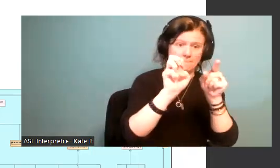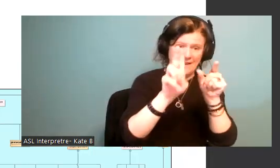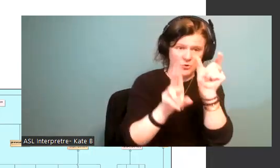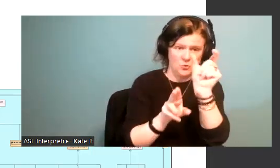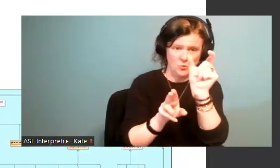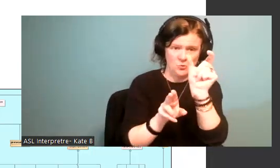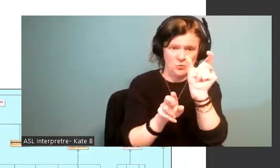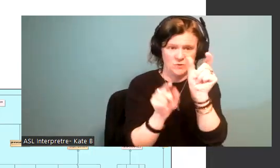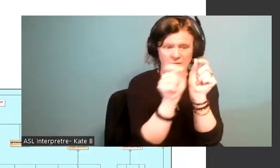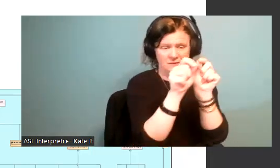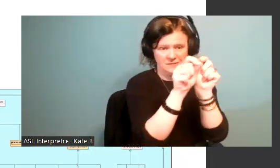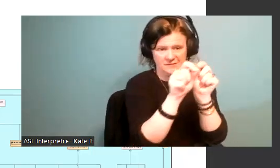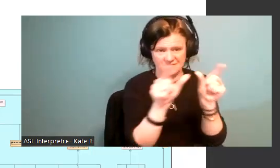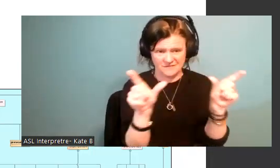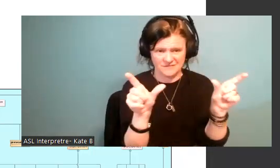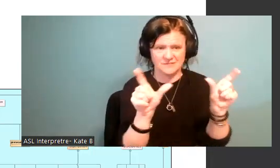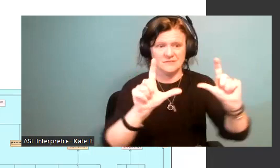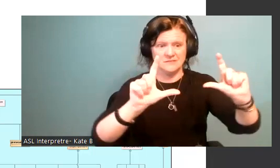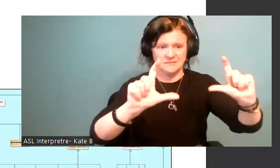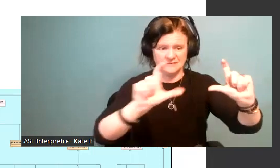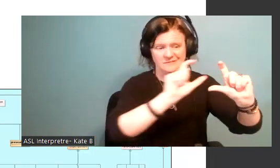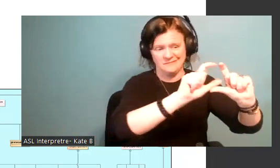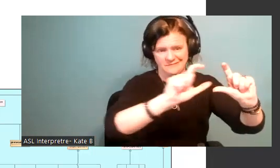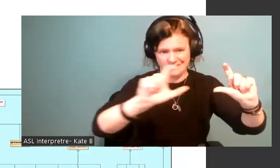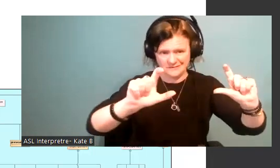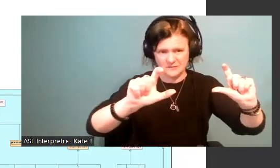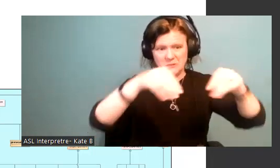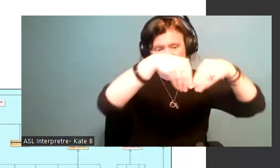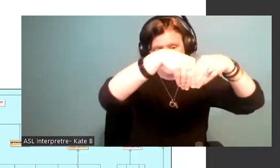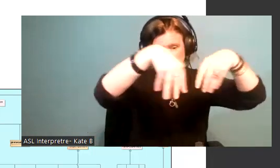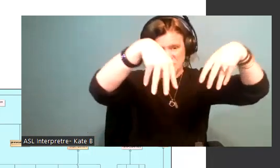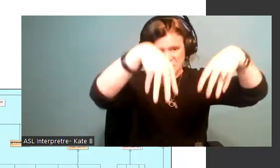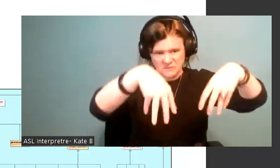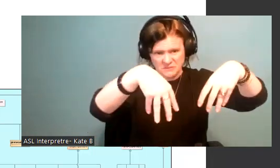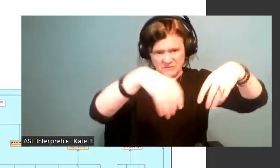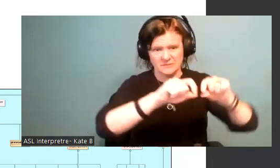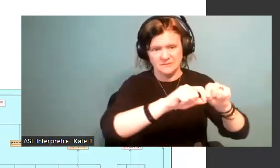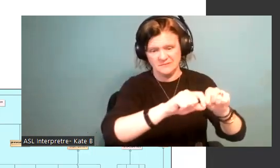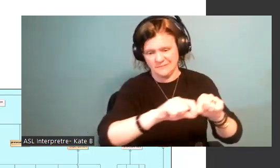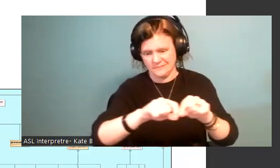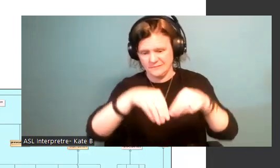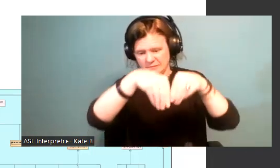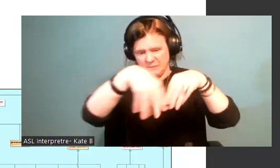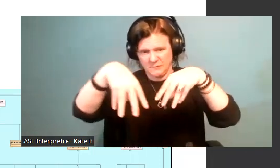breaks out into what follows that, so you have a tree of, we have a role with menu, but then underneath